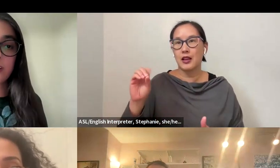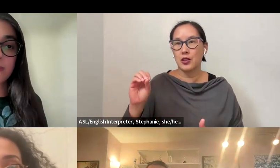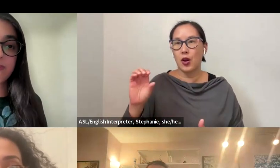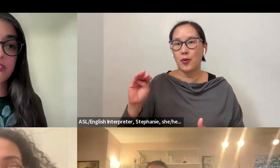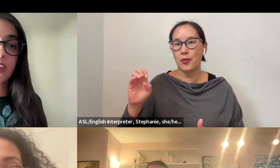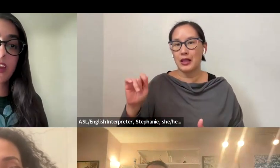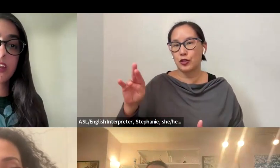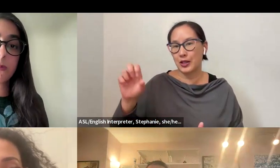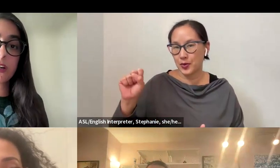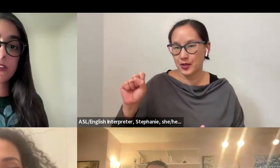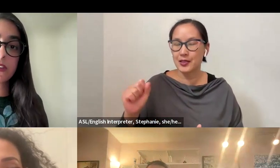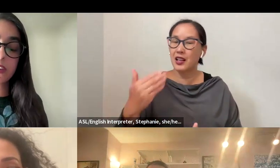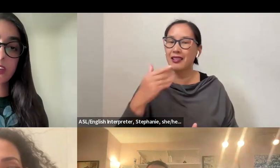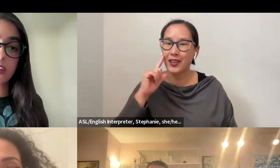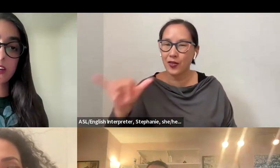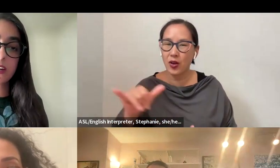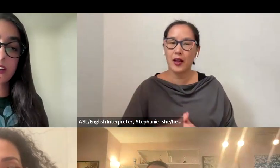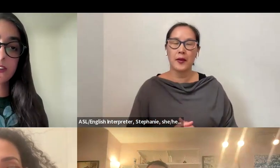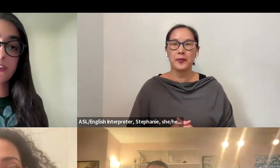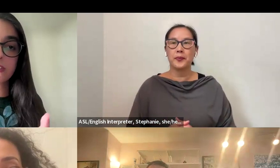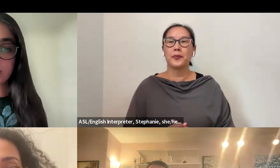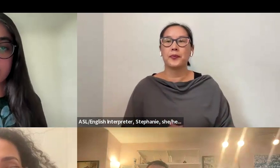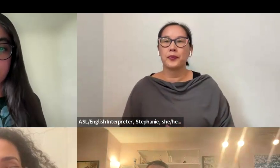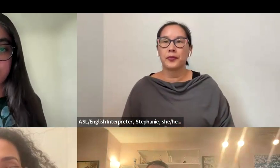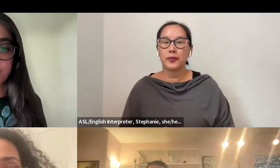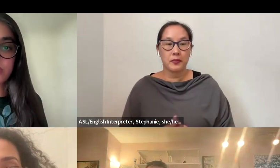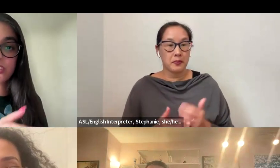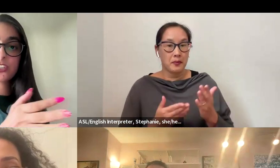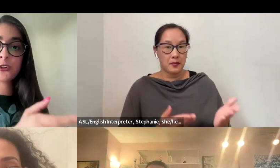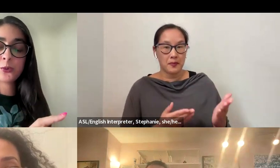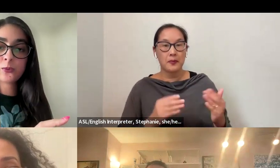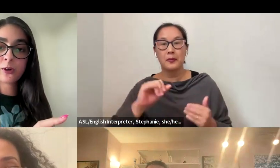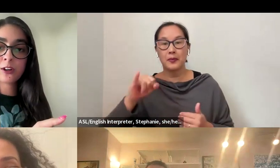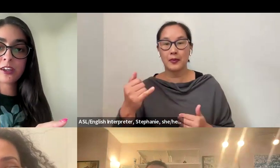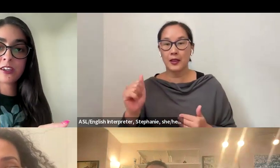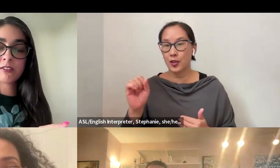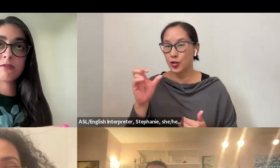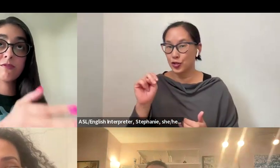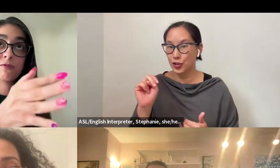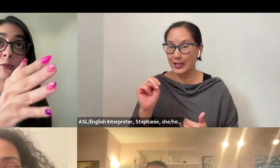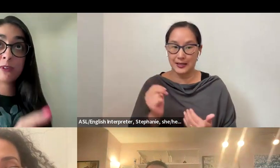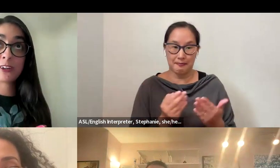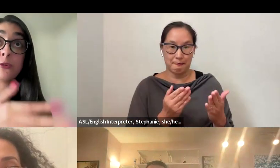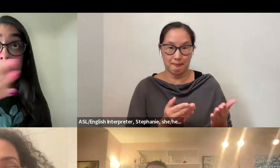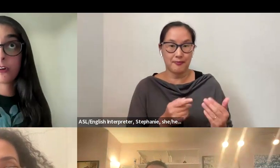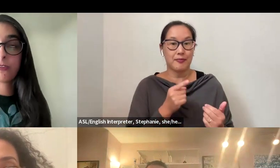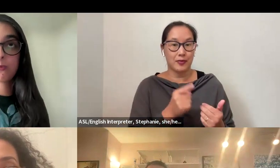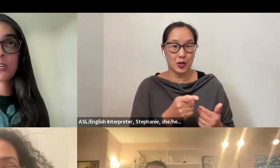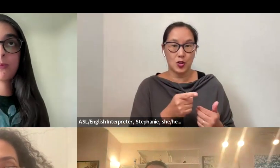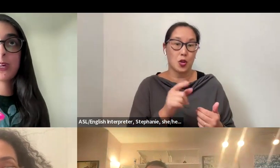I want to say, Jason, you were a filmmaker. You are a filmmaker.